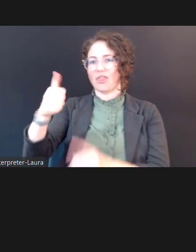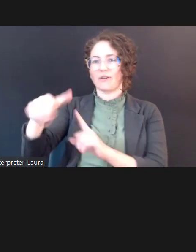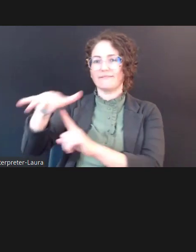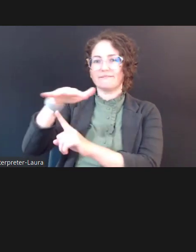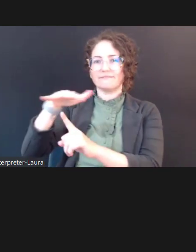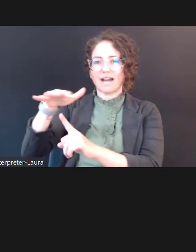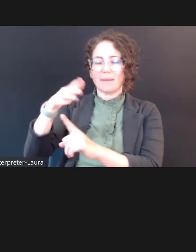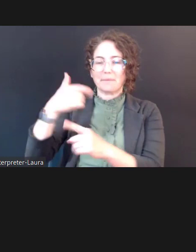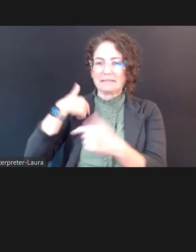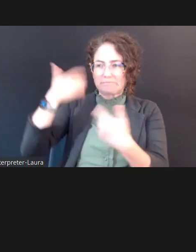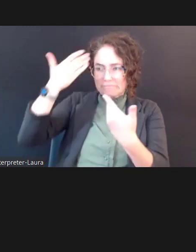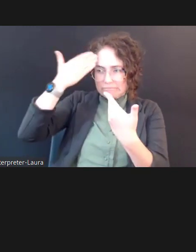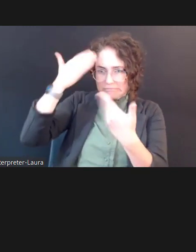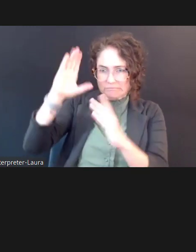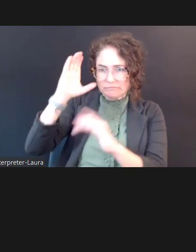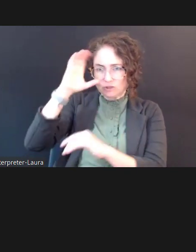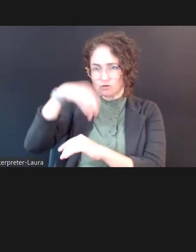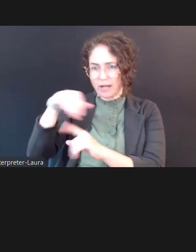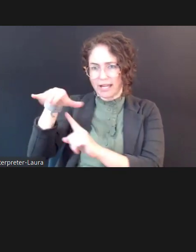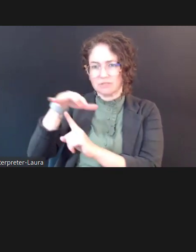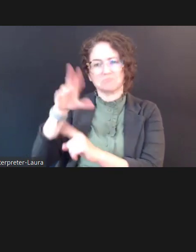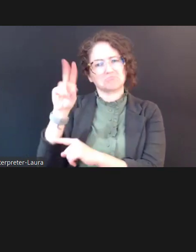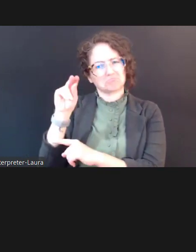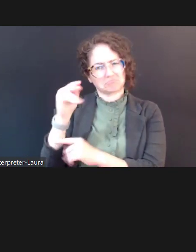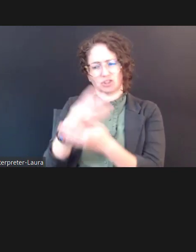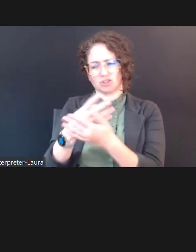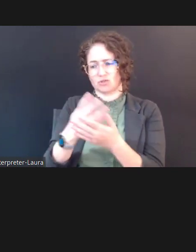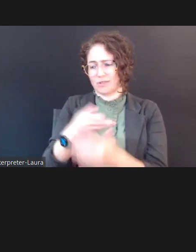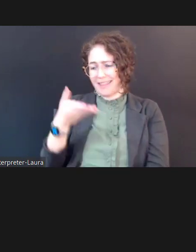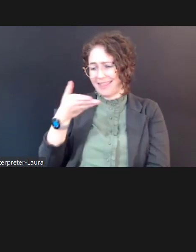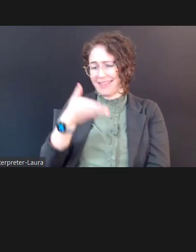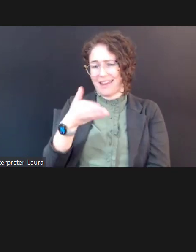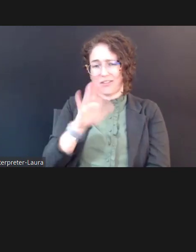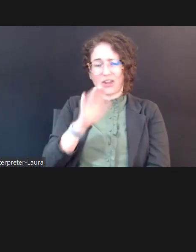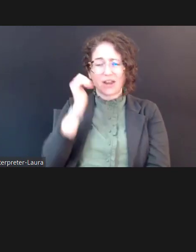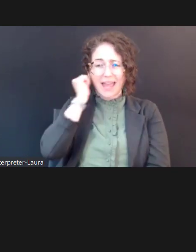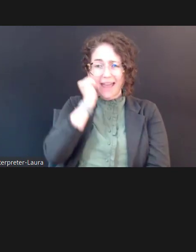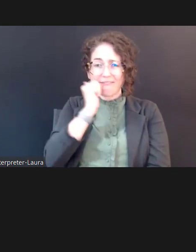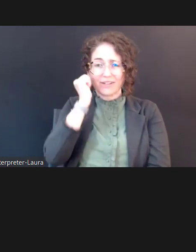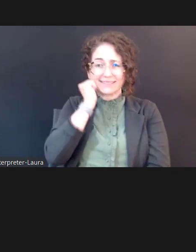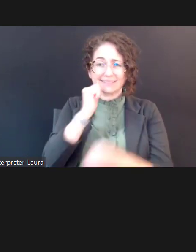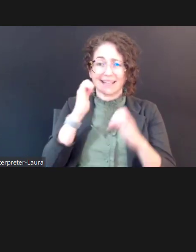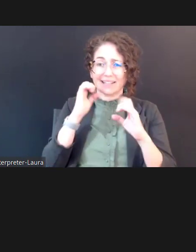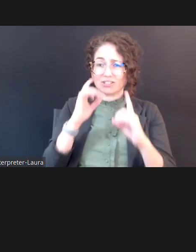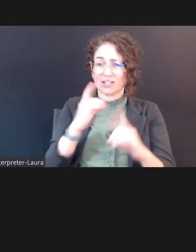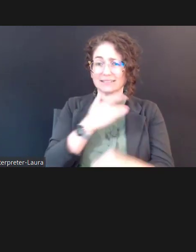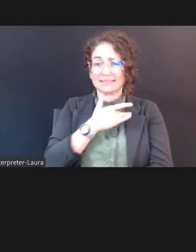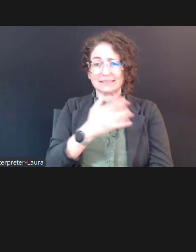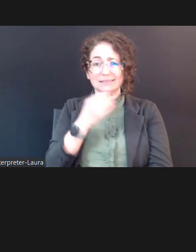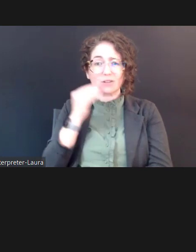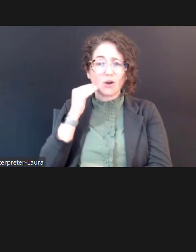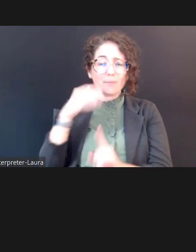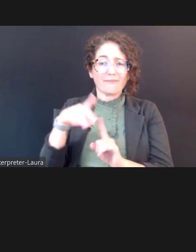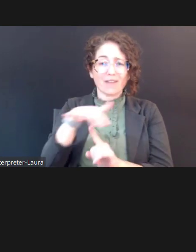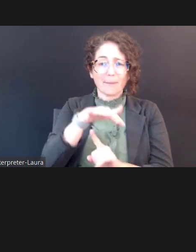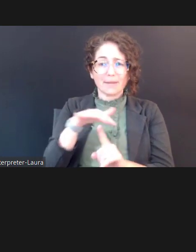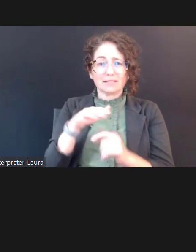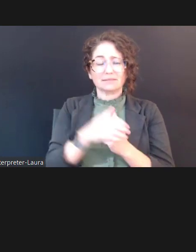They are being screened in everyday educational or home environment where is children are already happily spending their